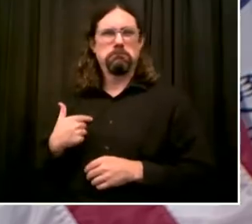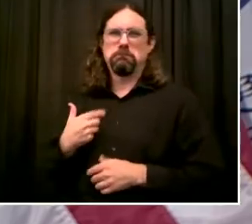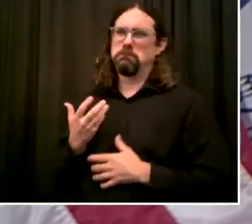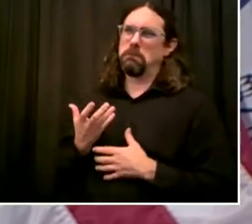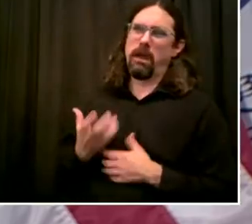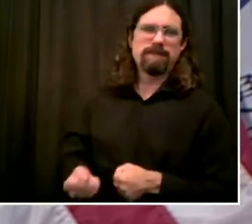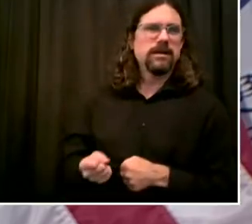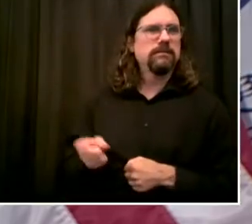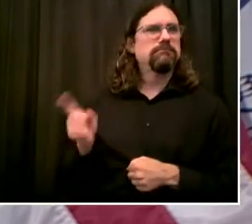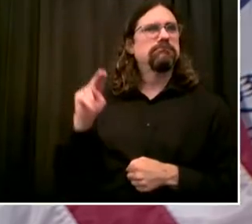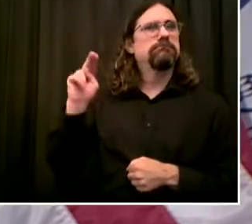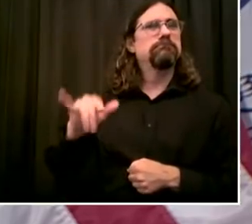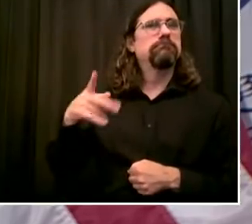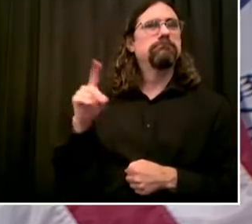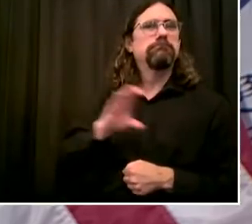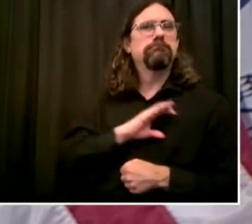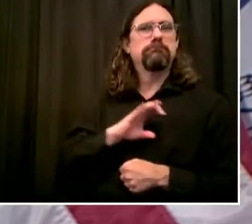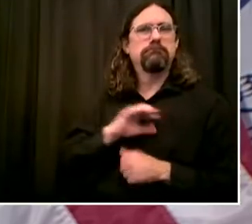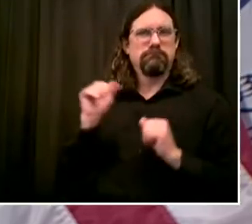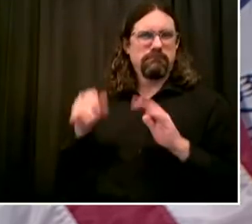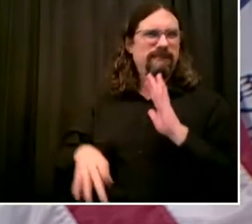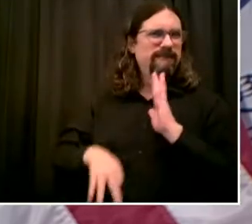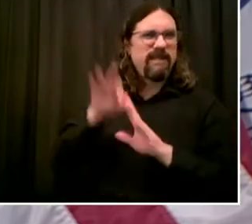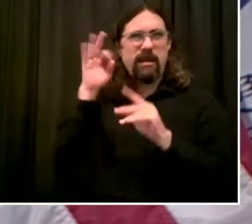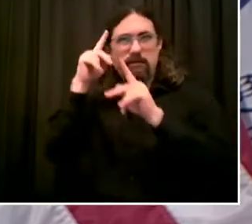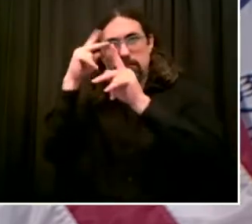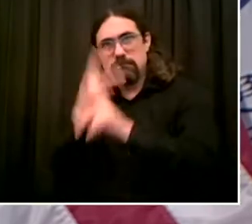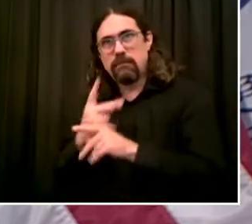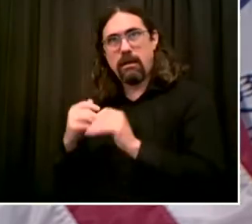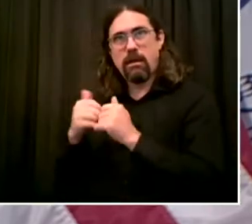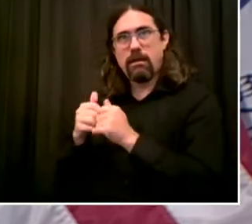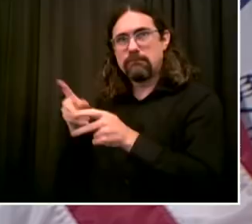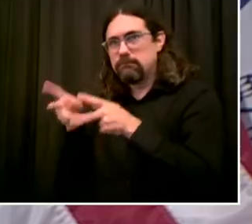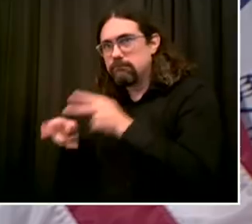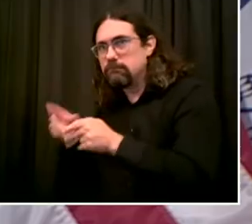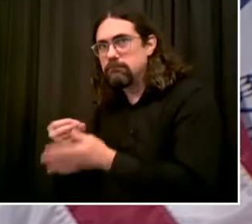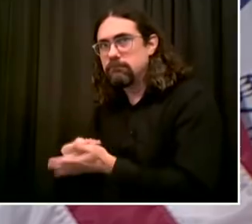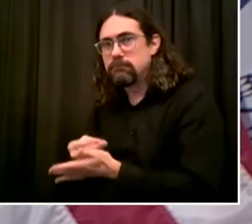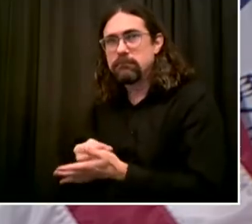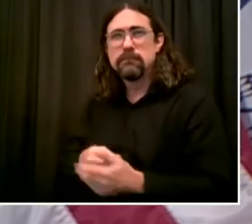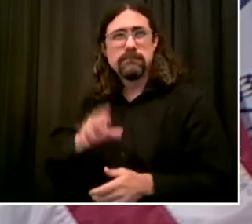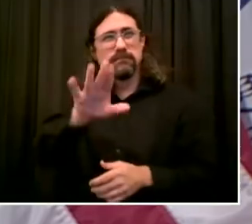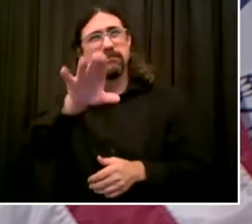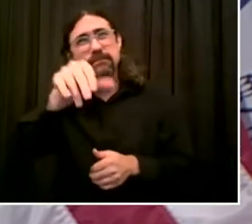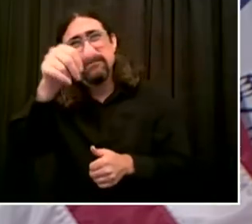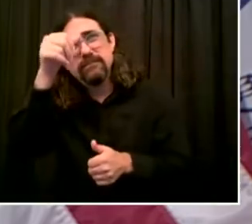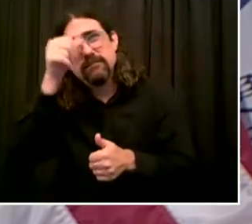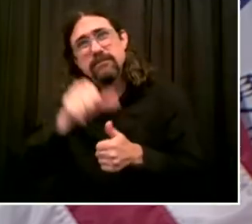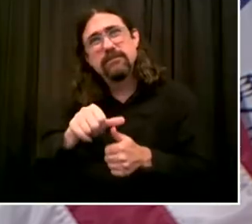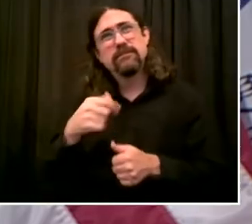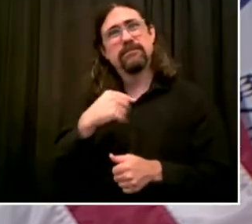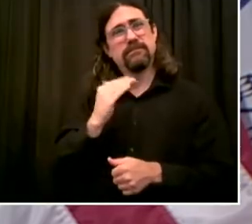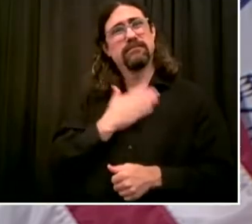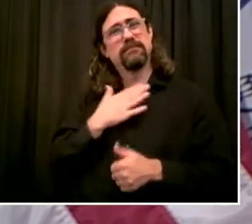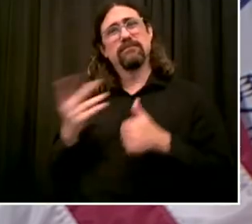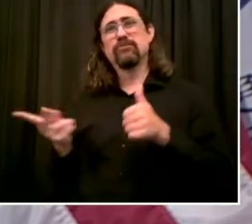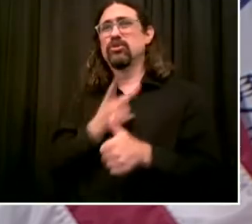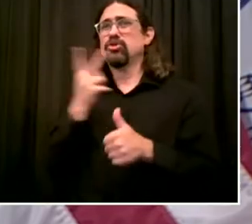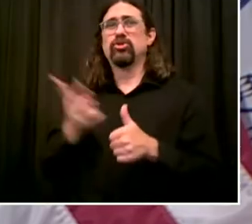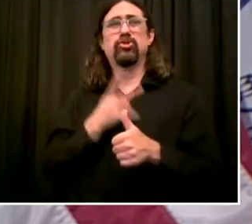THAT IS HOW WE APPROACH WITH @